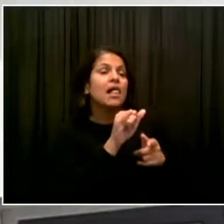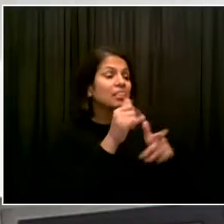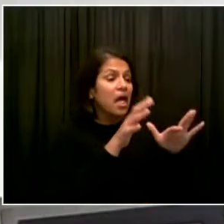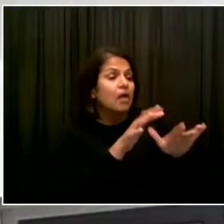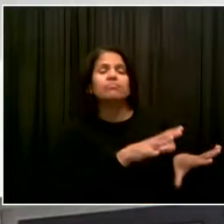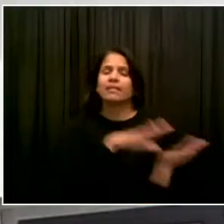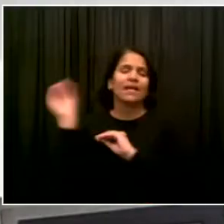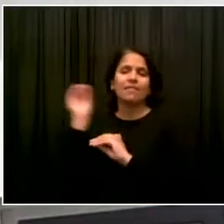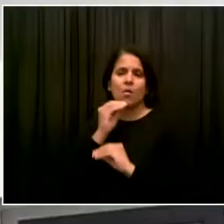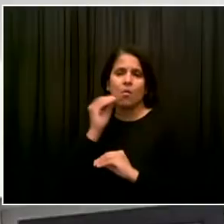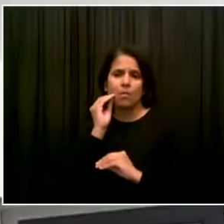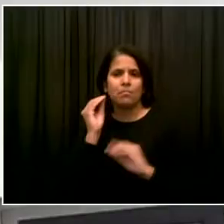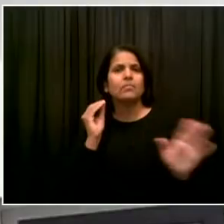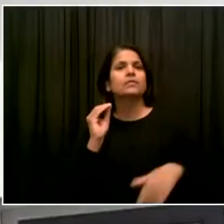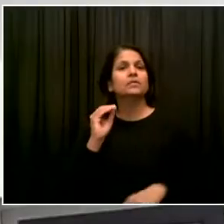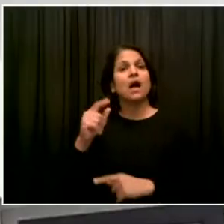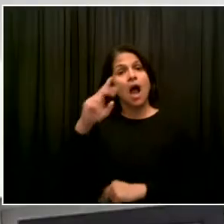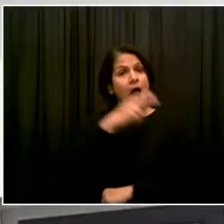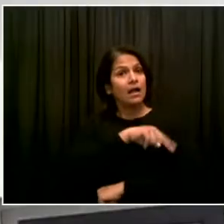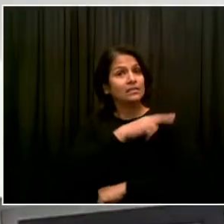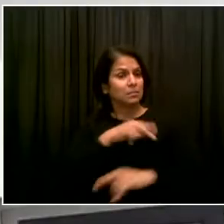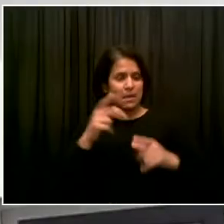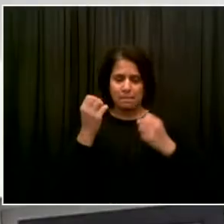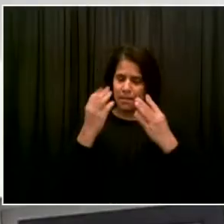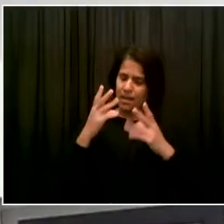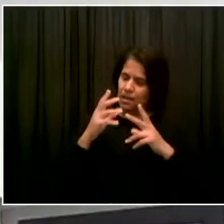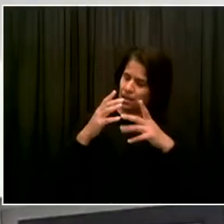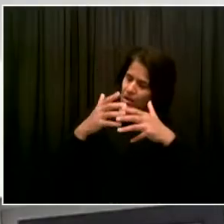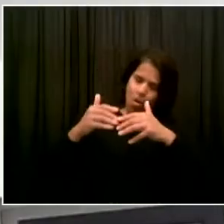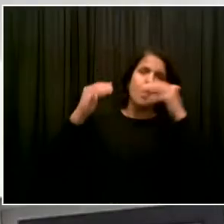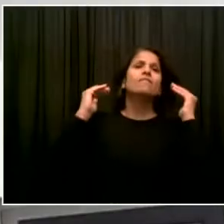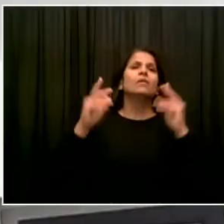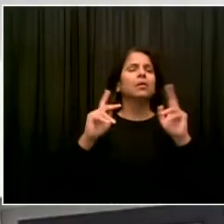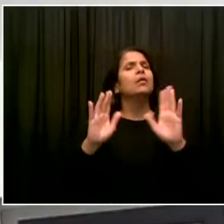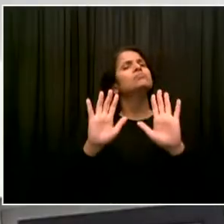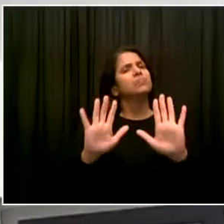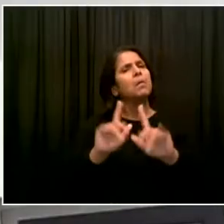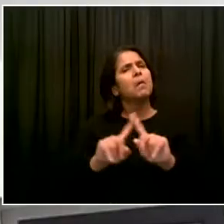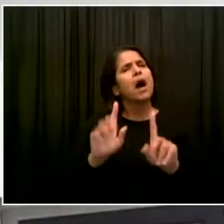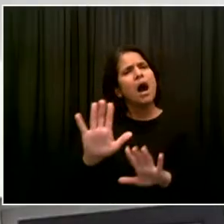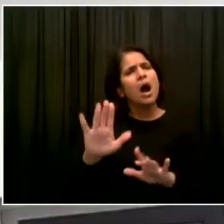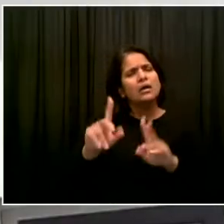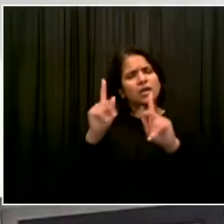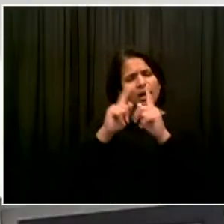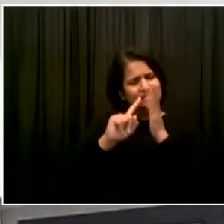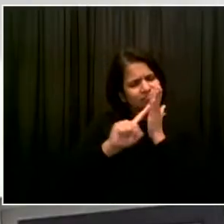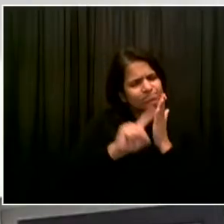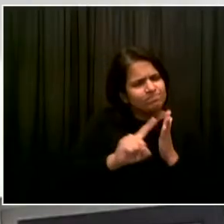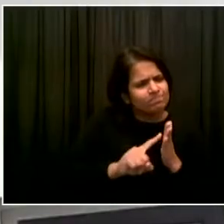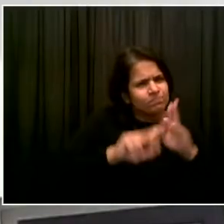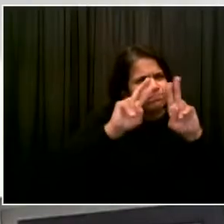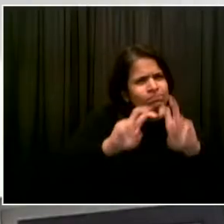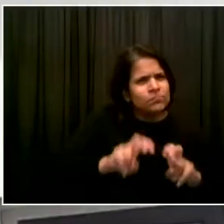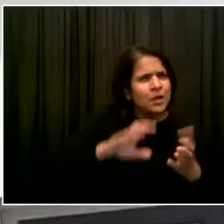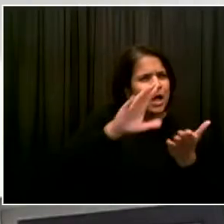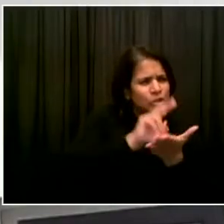WHEN PEOPLE DON'T NEED TO STAY IN THE HOSPITAL AS LONG AND IT PREVENTS THE HOSPITALS FROM BEING OVERWHELMED. I